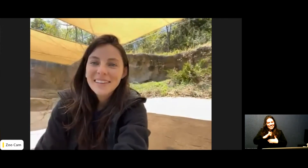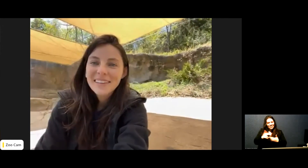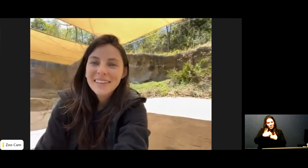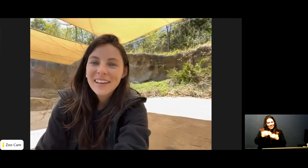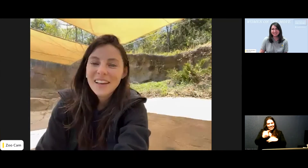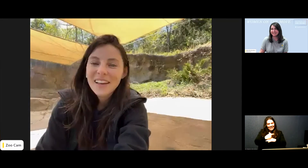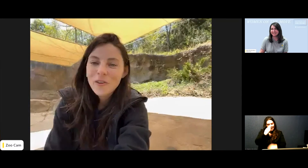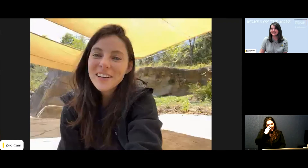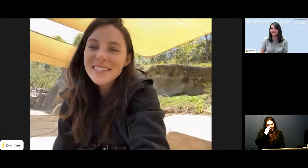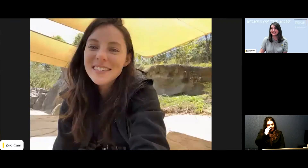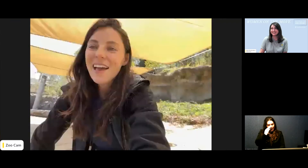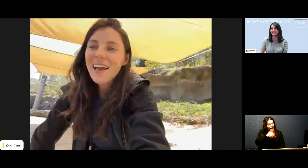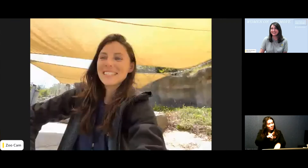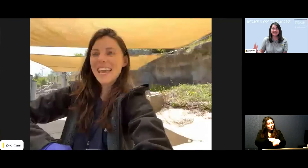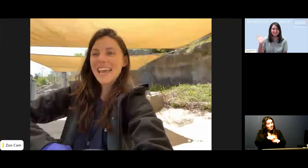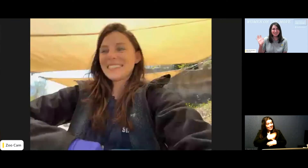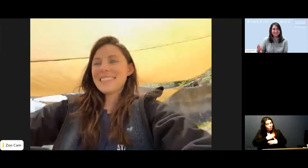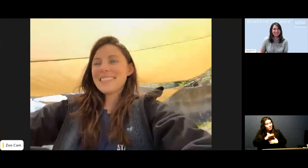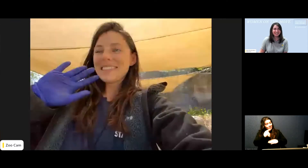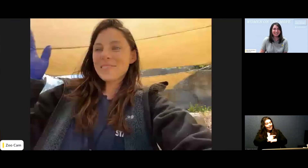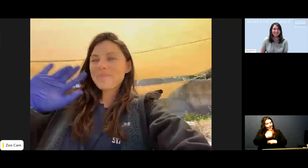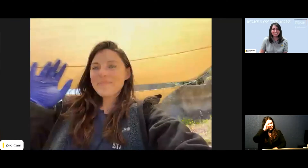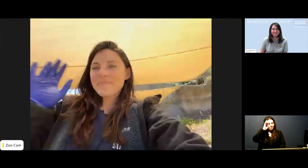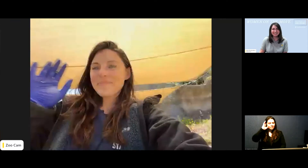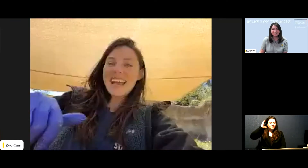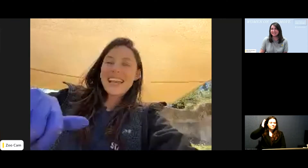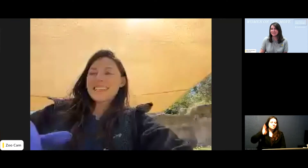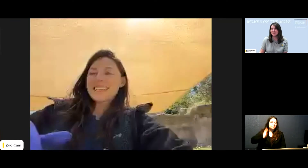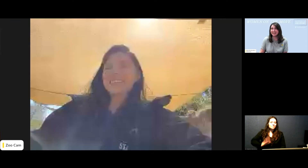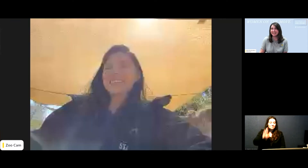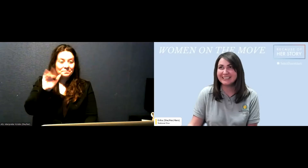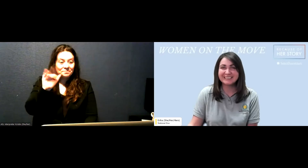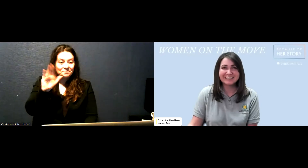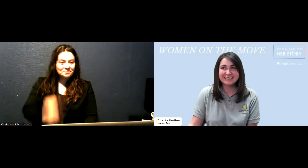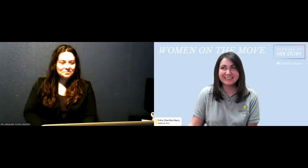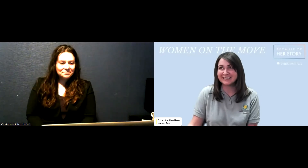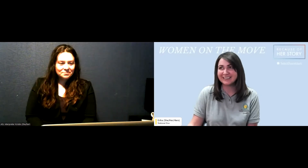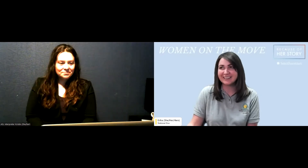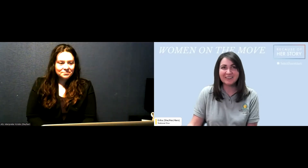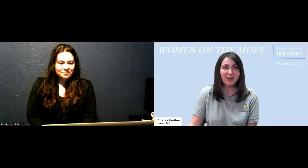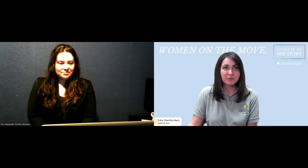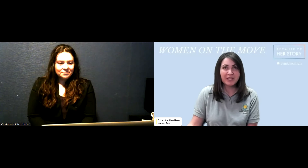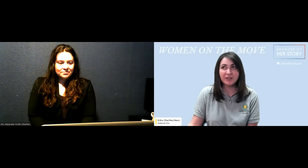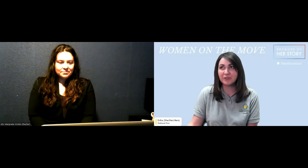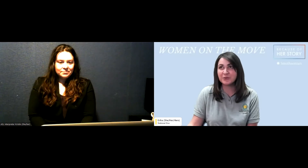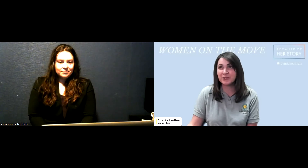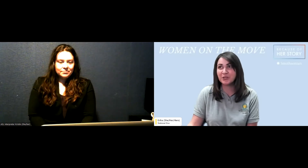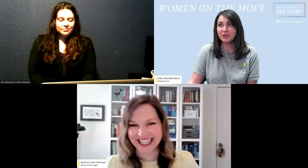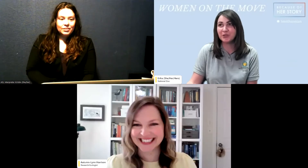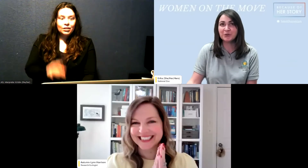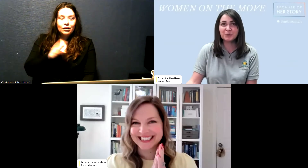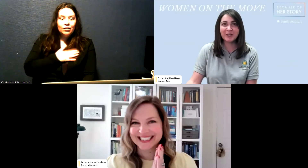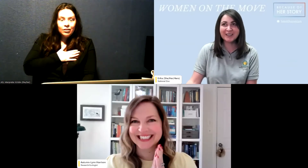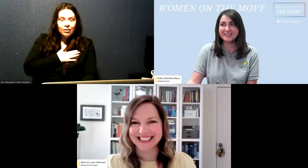Kayleigh: Of course! Have a great day! >>Erika: Have a great day, Kaleigh! >>Kayleigh: Bye, guys! >>Erika: Bye! Oh Autumn-Lynn, those are HUGE birds!